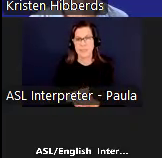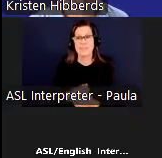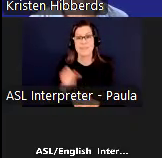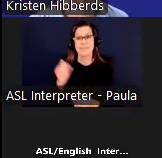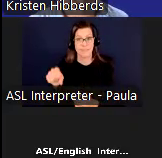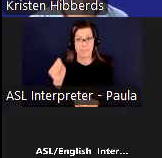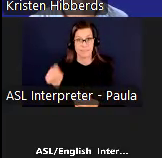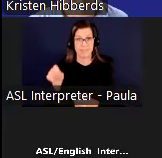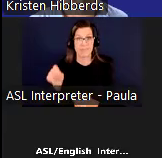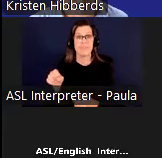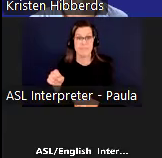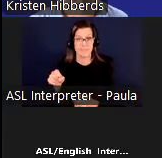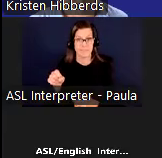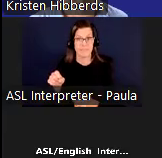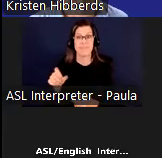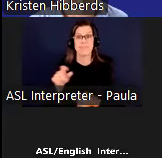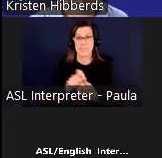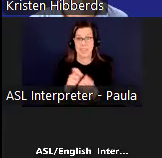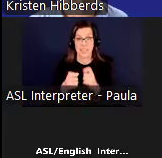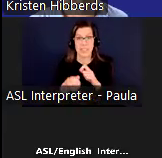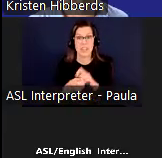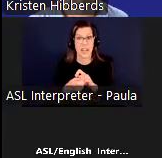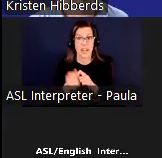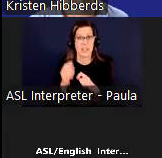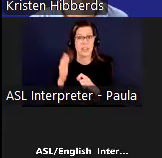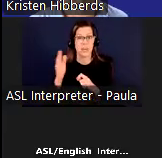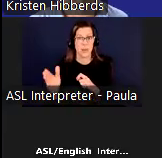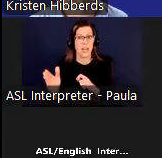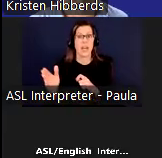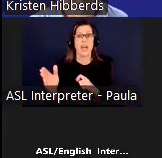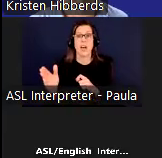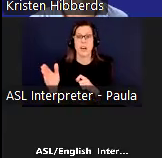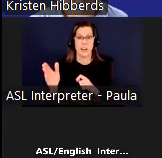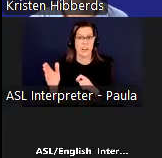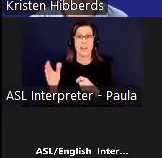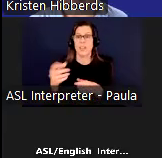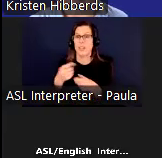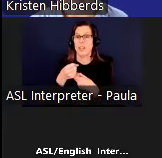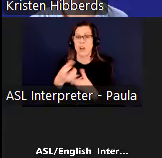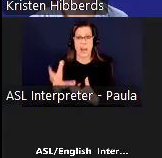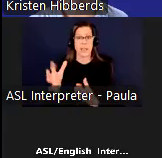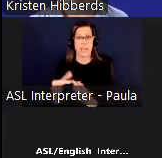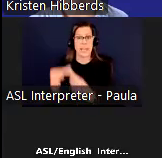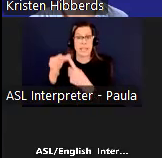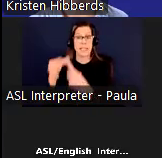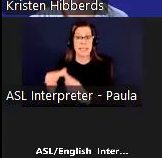is going to put a spotlight back on the exceptions where we do have the ability